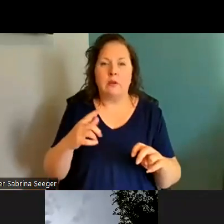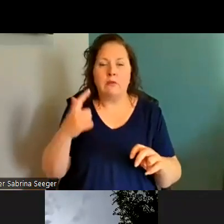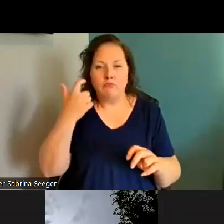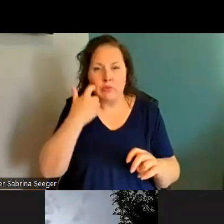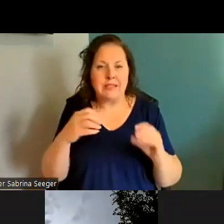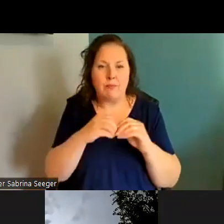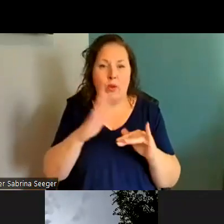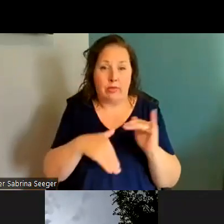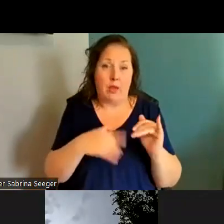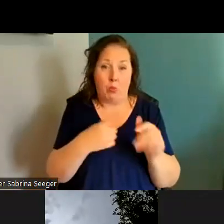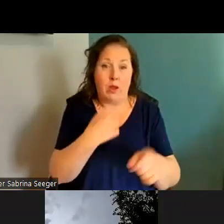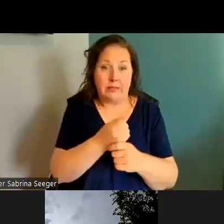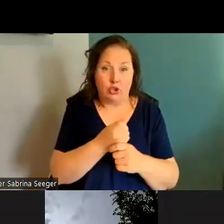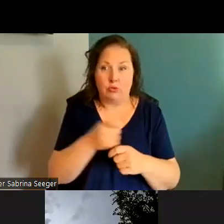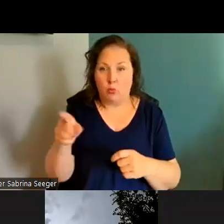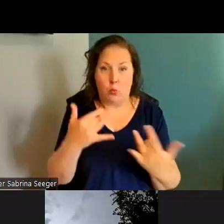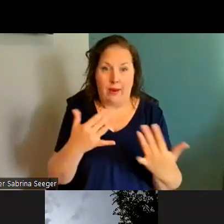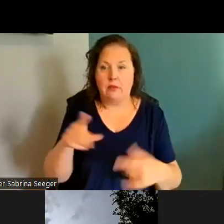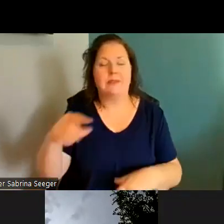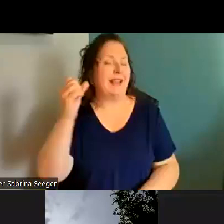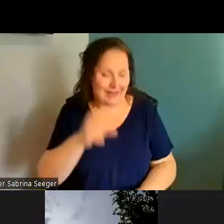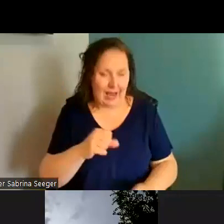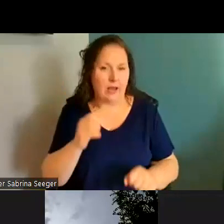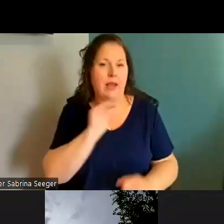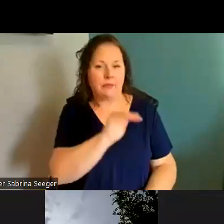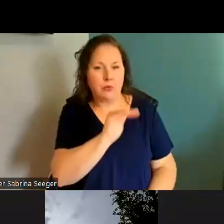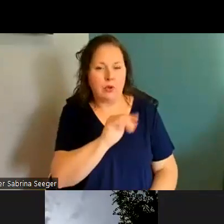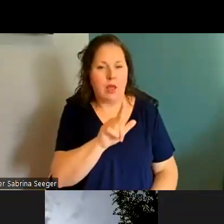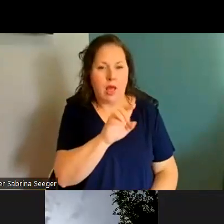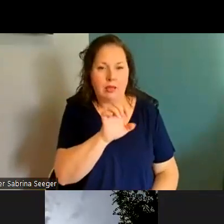So they can, yeah. It's just going to be going back to that LEA and having that conversation.